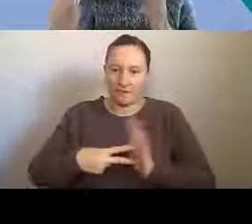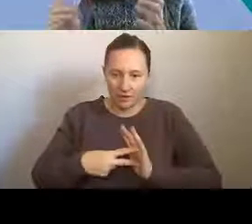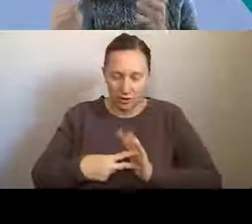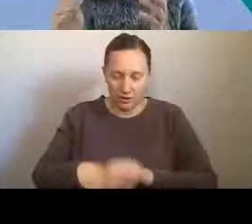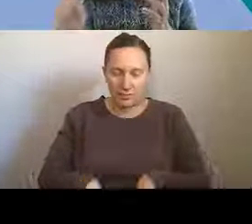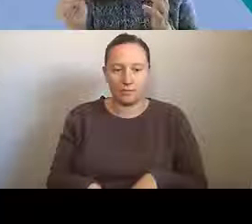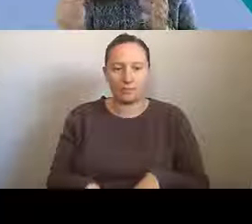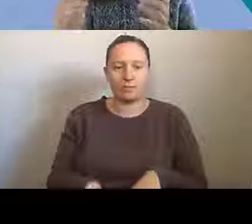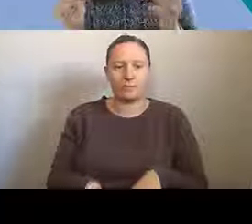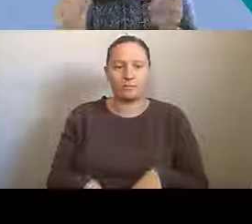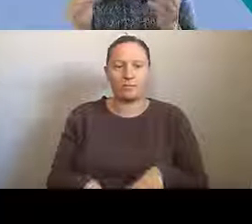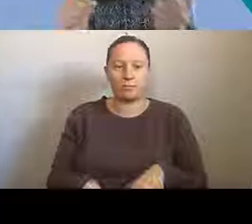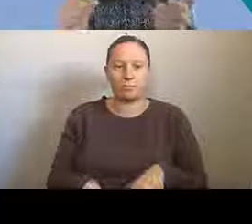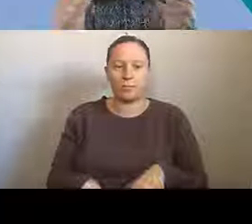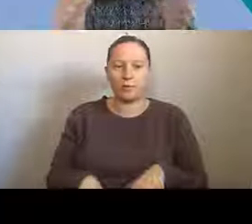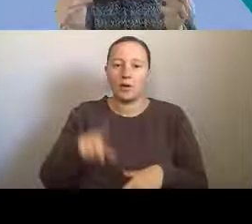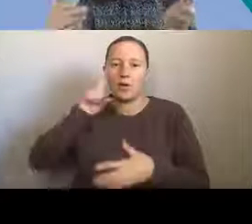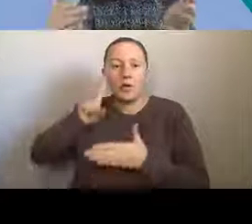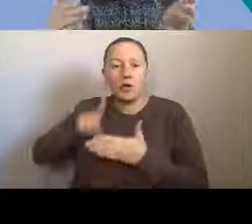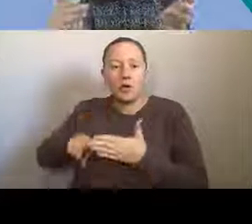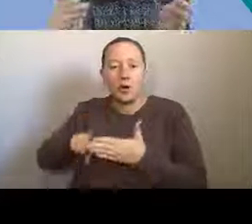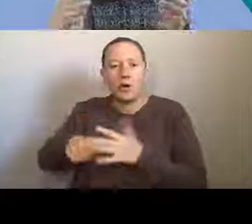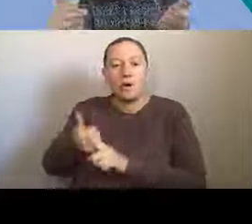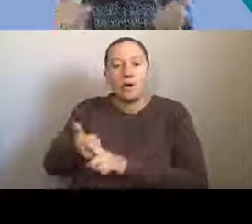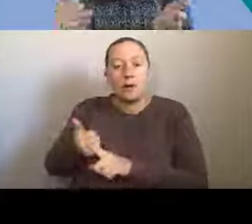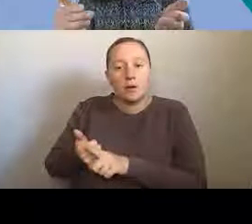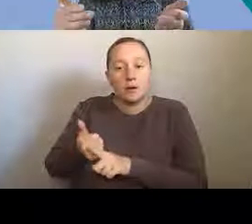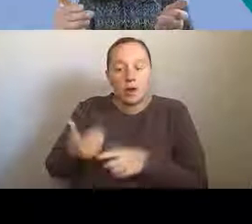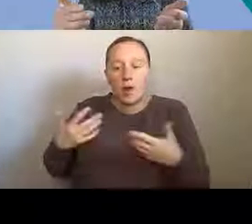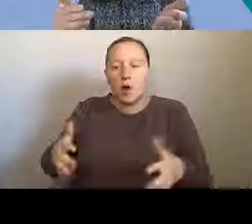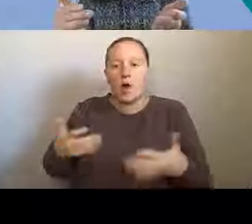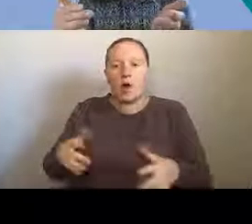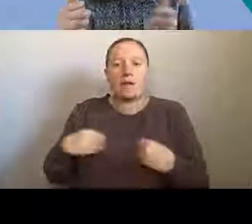Research itself, I've already given you the brief definition,